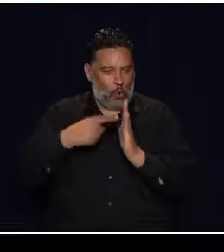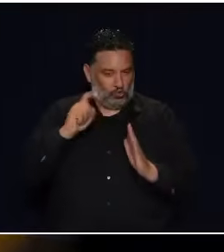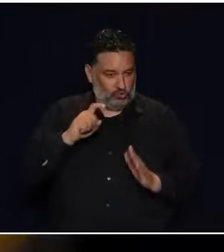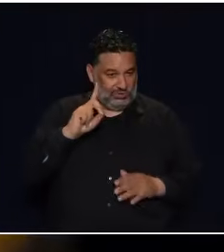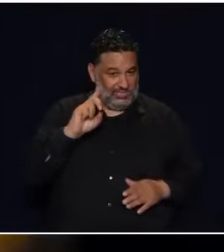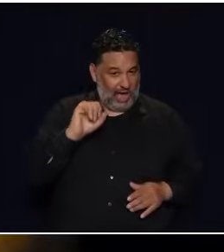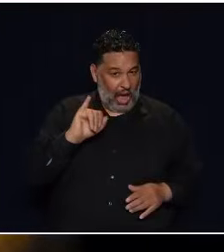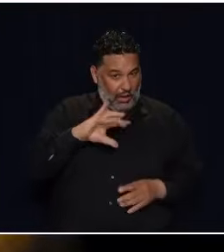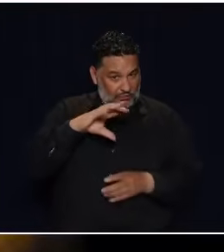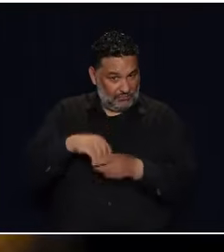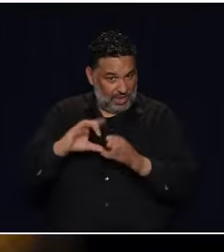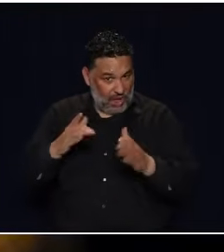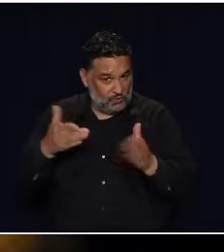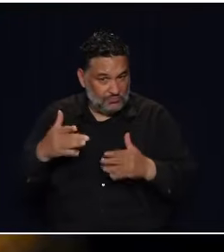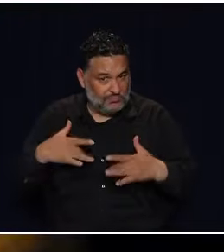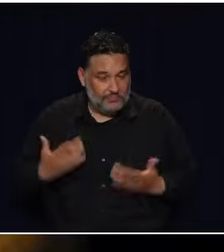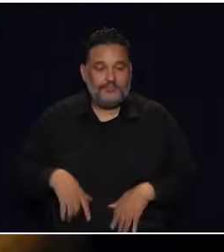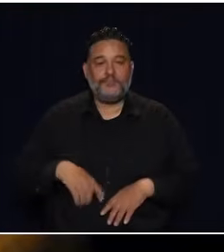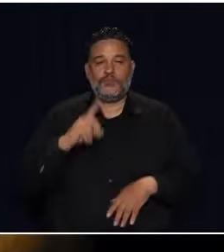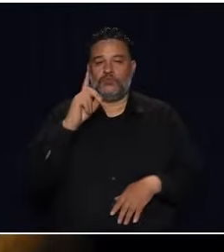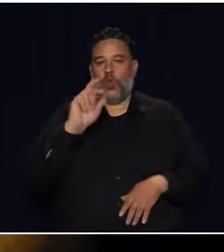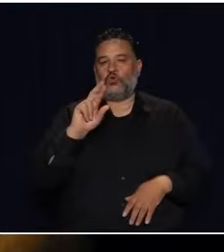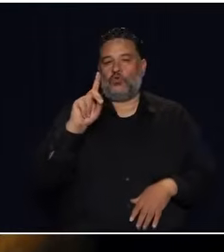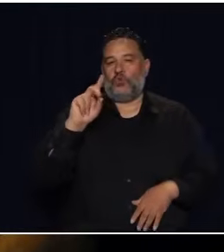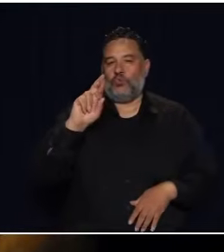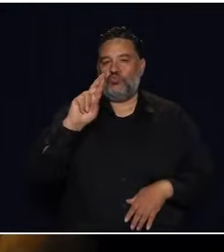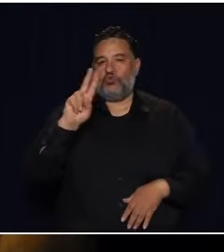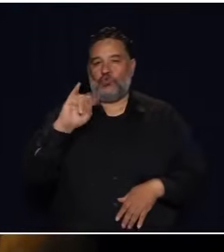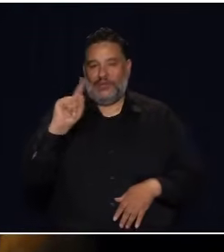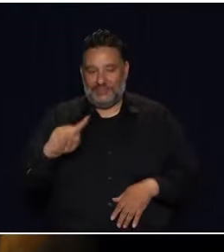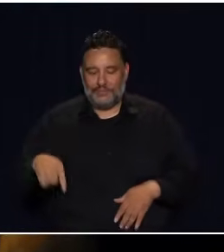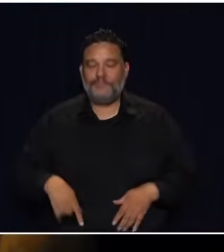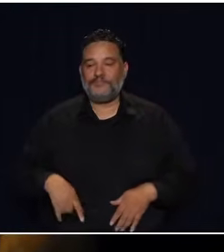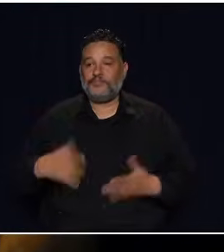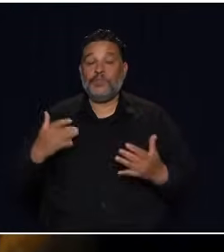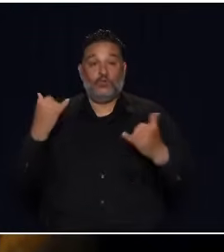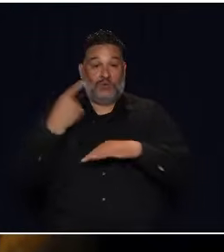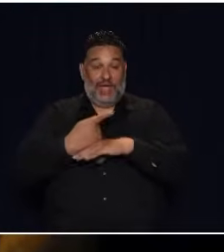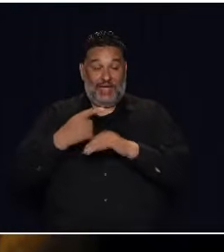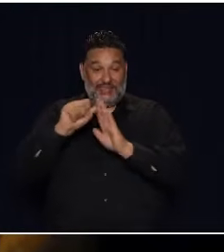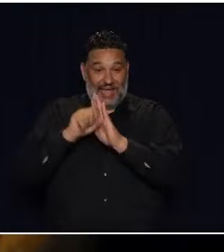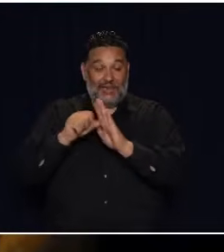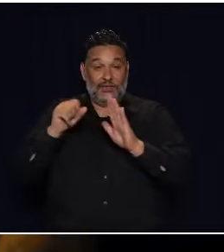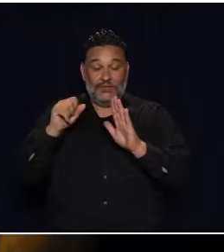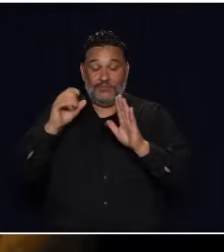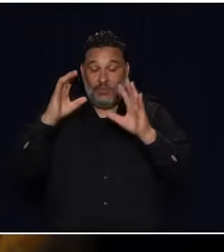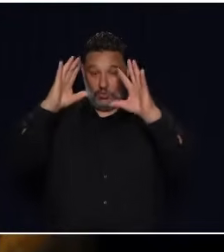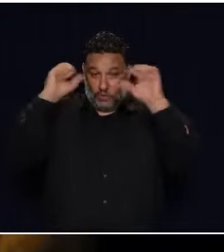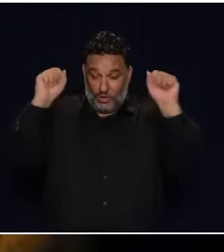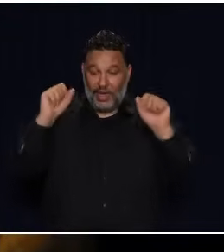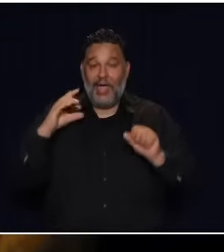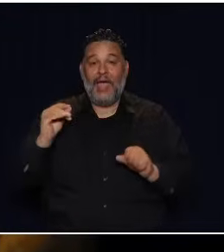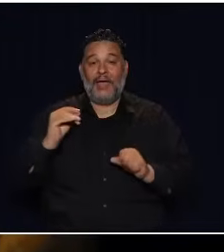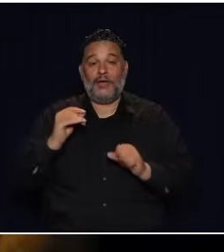PROMOTE DIVERSITY, EQUITY AND INCLUSION OR DEI. WHAT ROLE SHOULD THAT PLAY IN